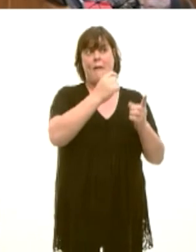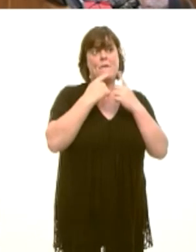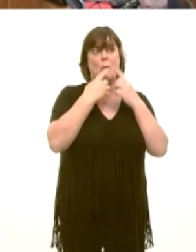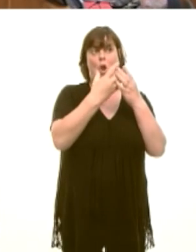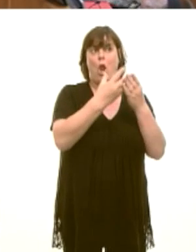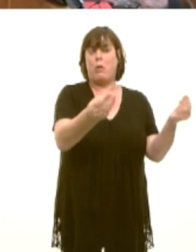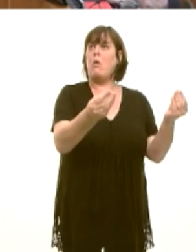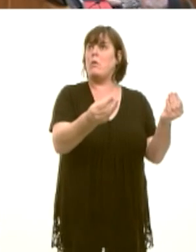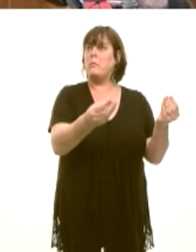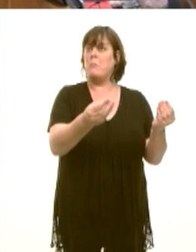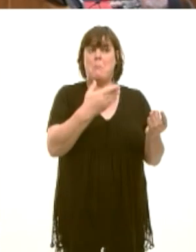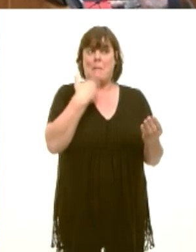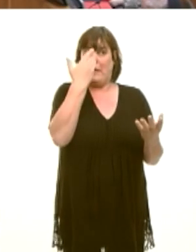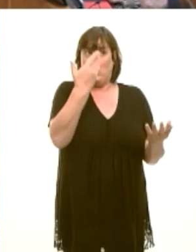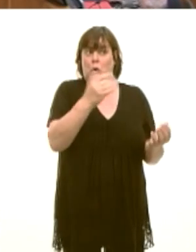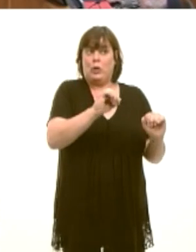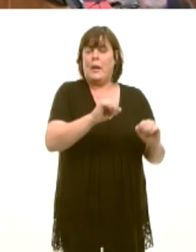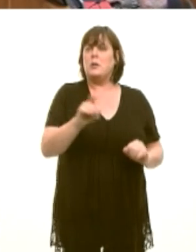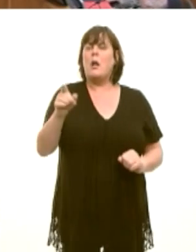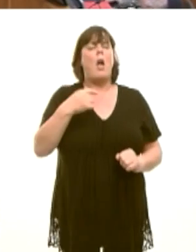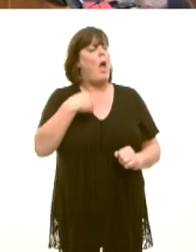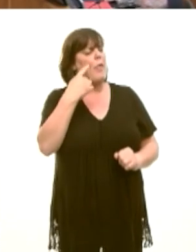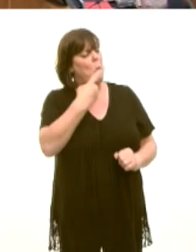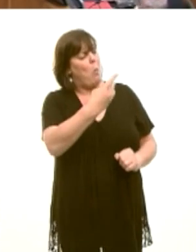with the same person, possibly. Anyway, she raises an important point. Perhaps if I could